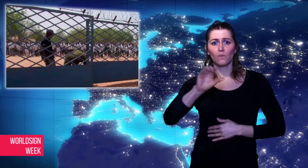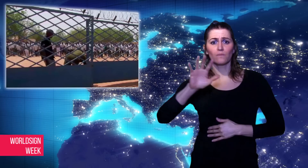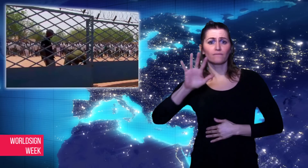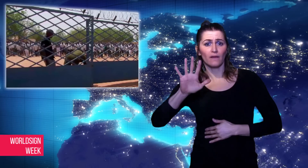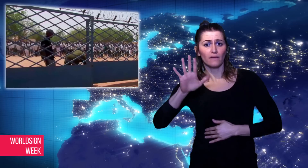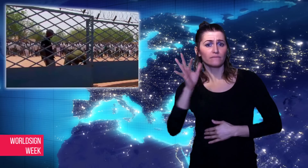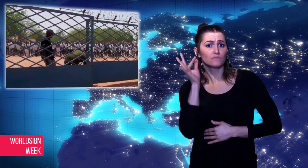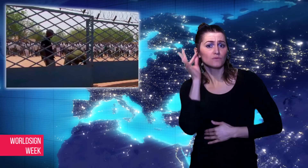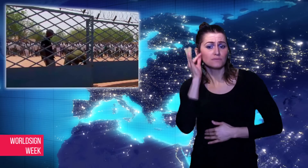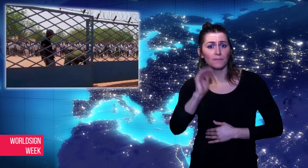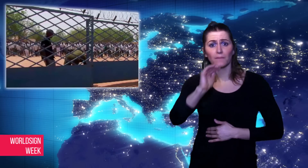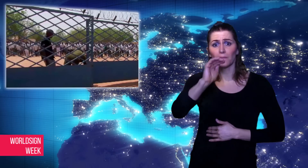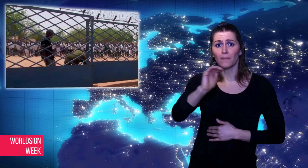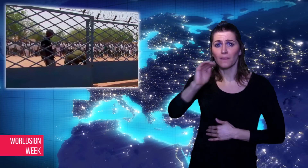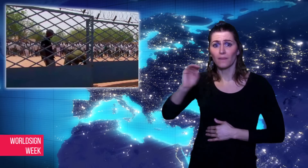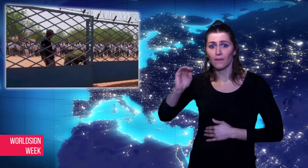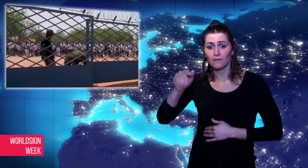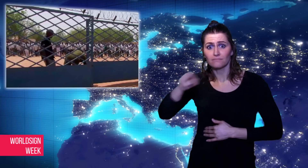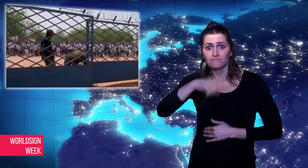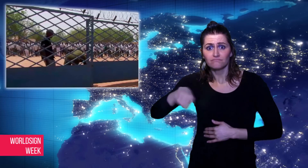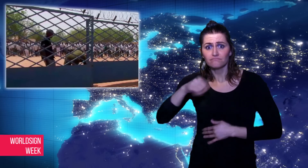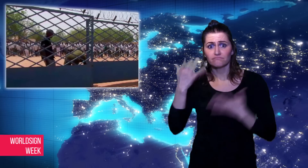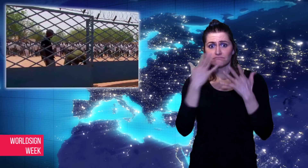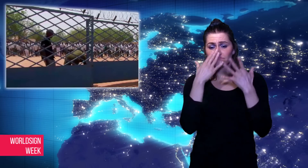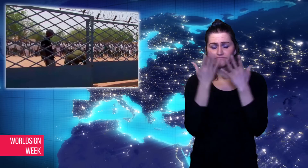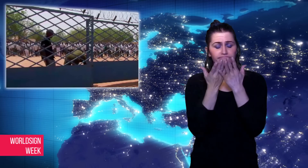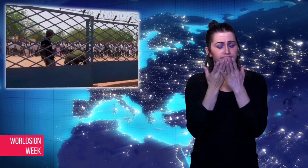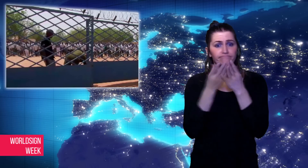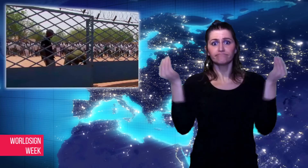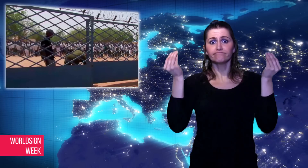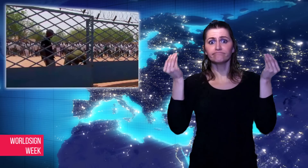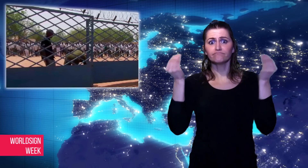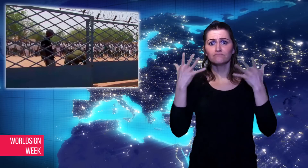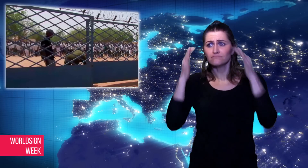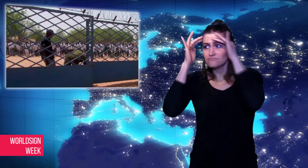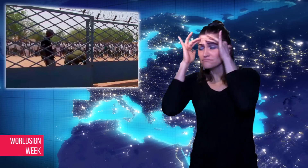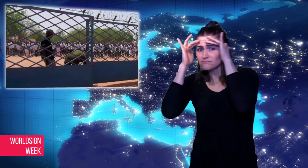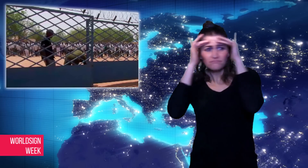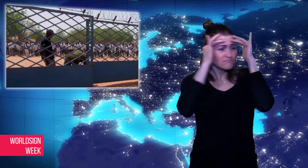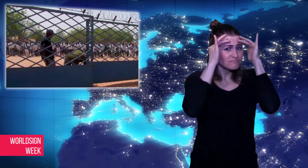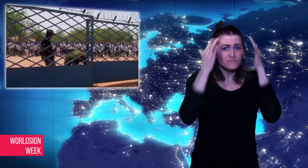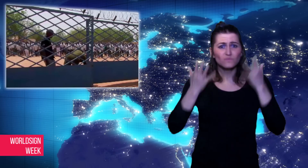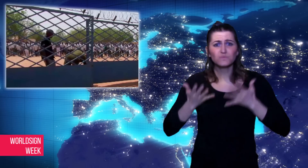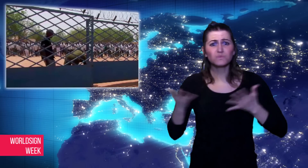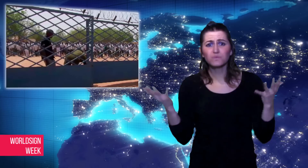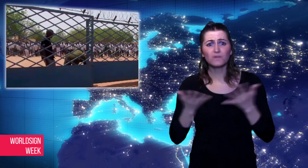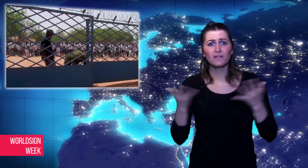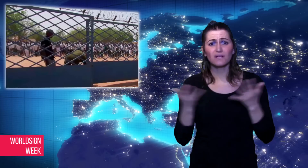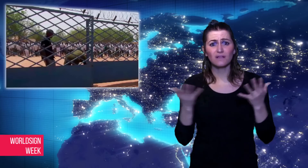differed from the Nigerian government’s